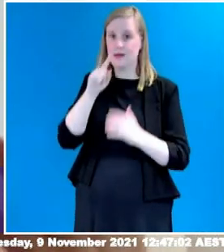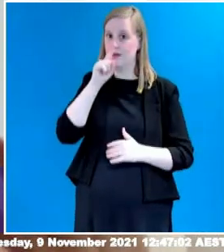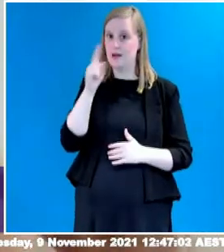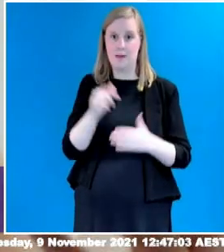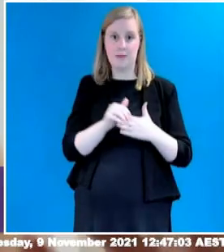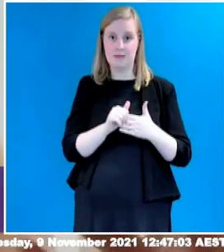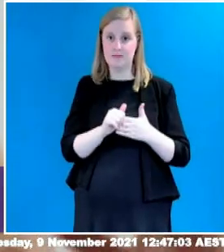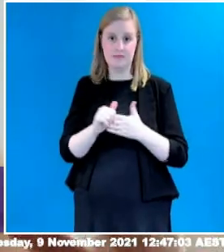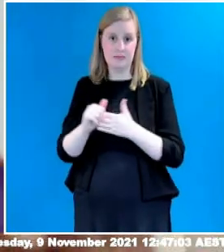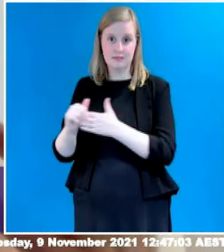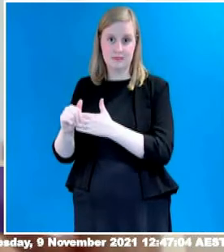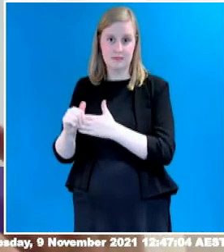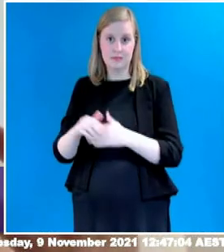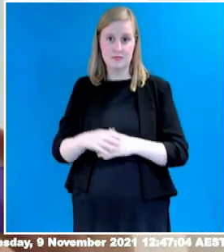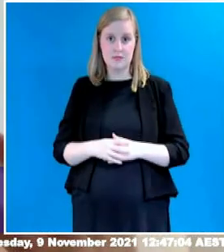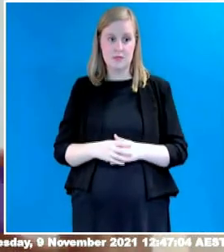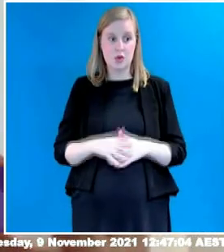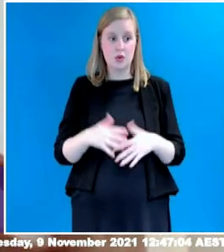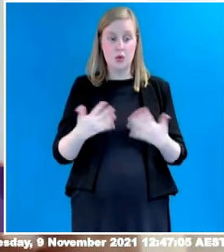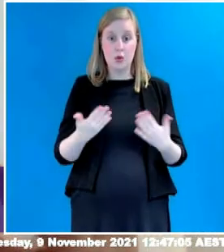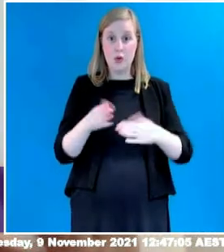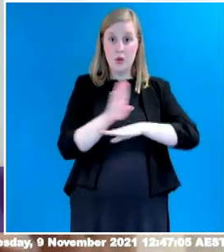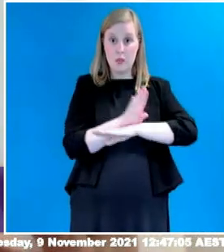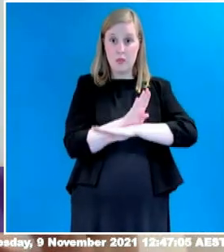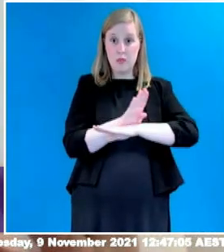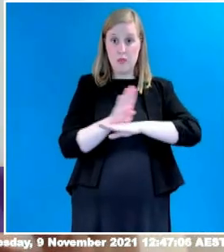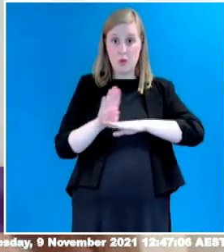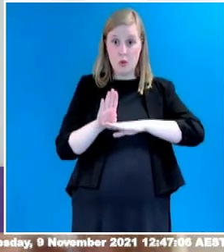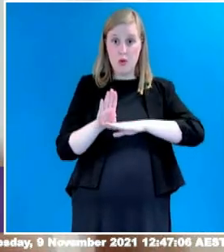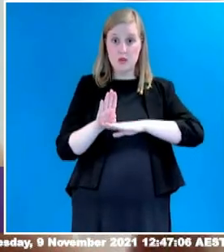disabled person, and I use the word "token" very advisedly there.